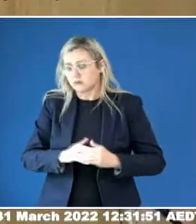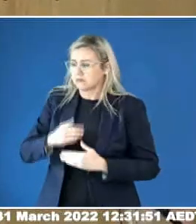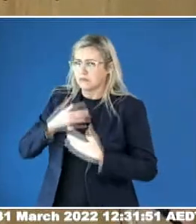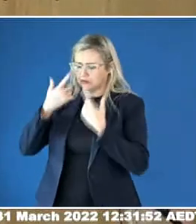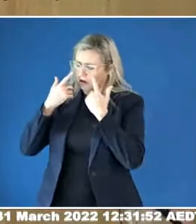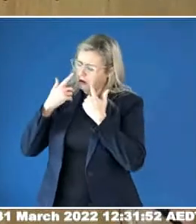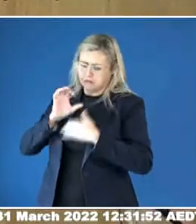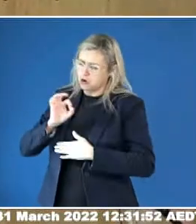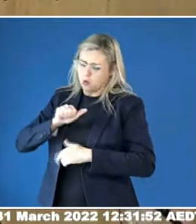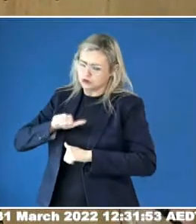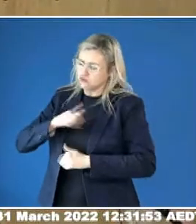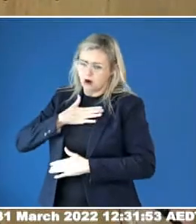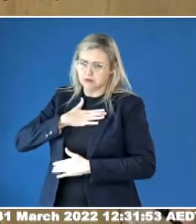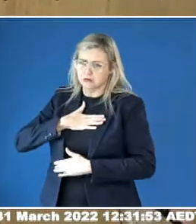No.